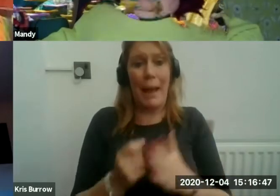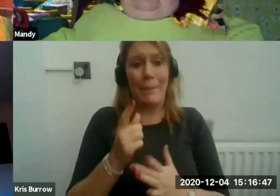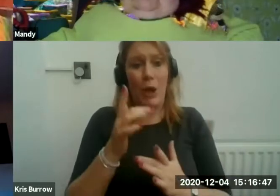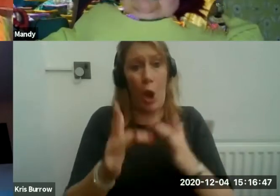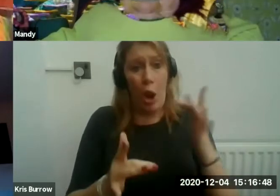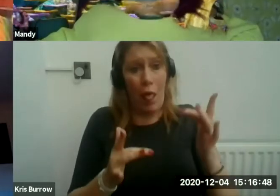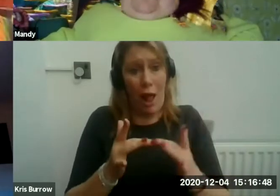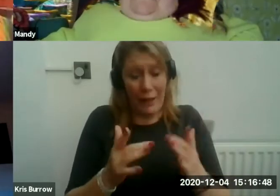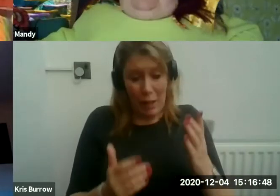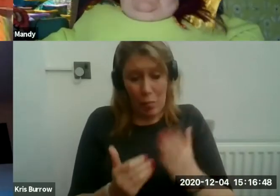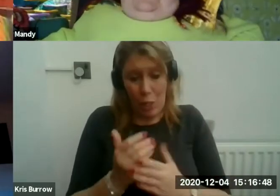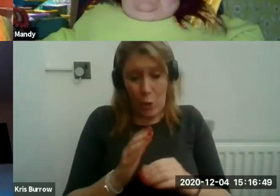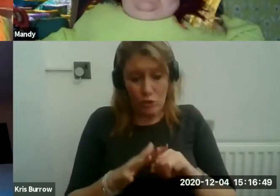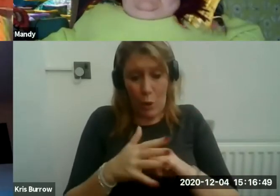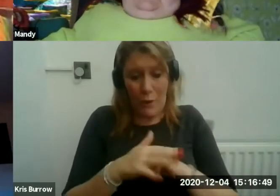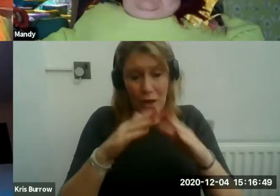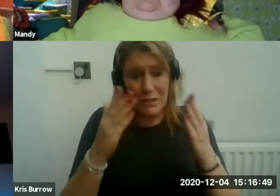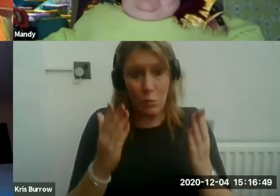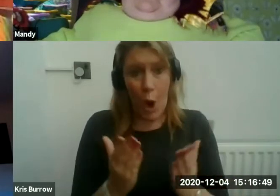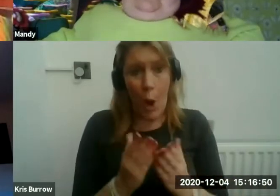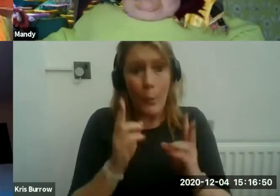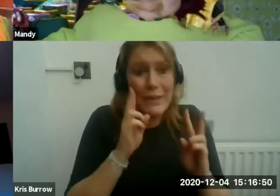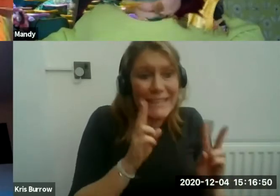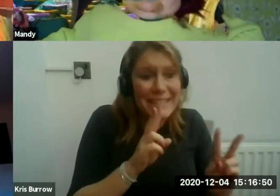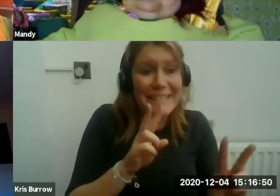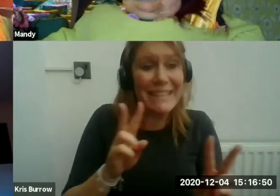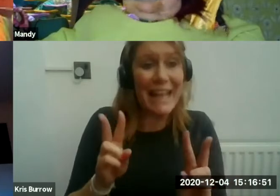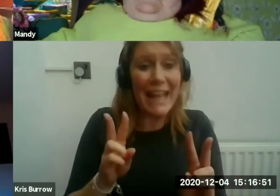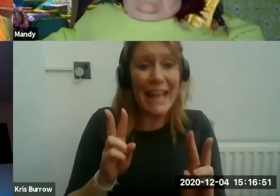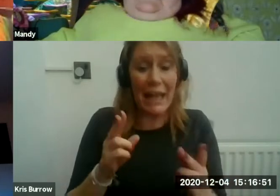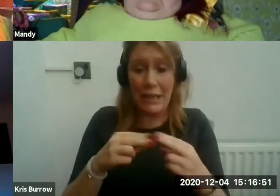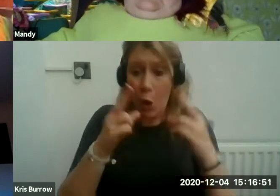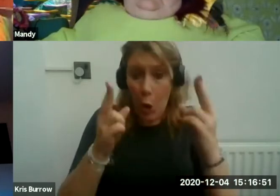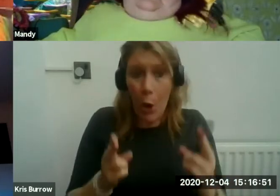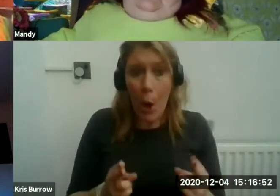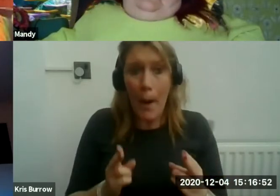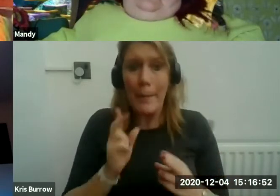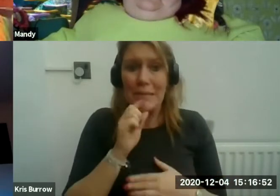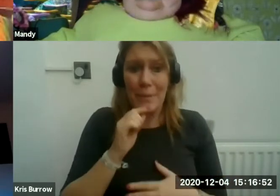Zoom meetings, and in various other ways.